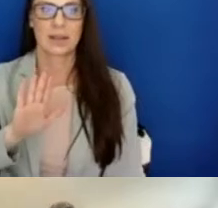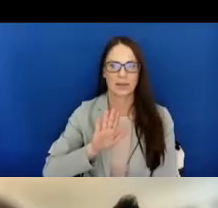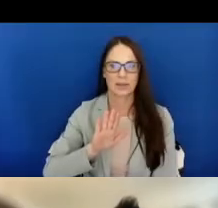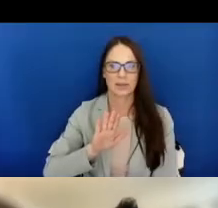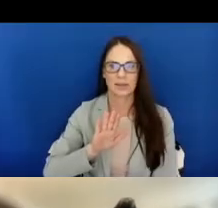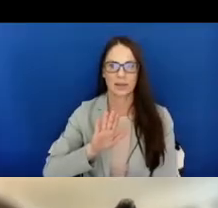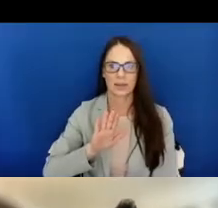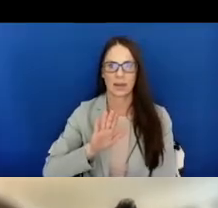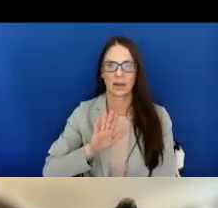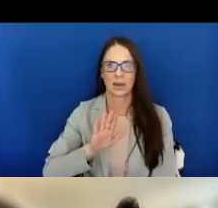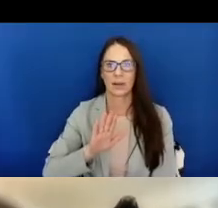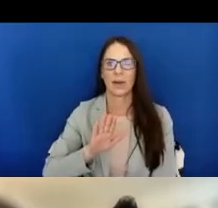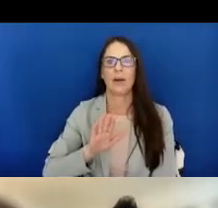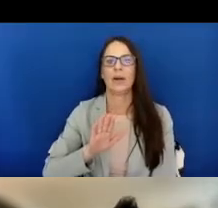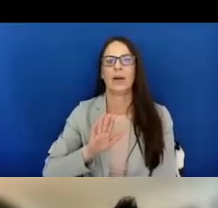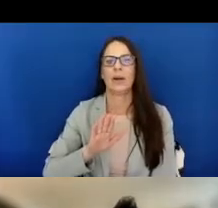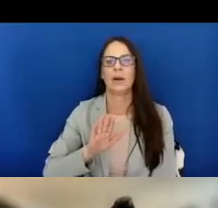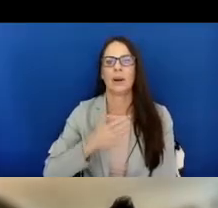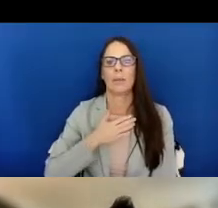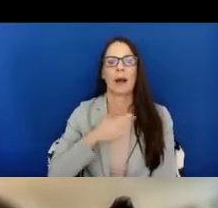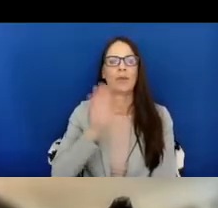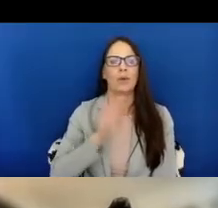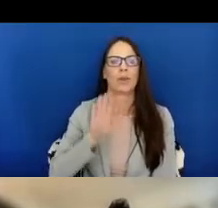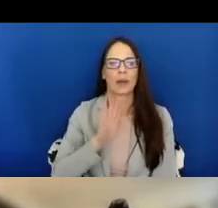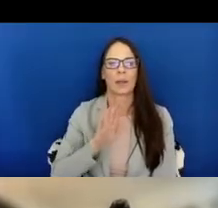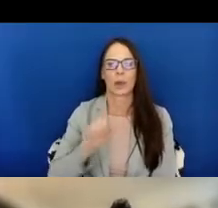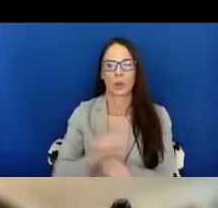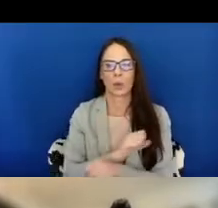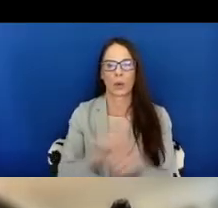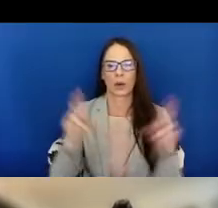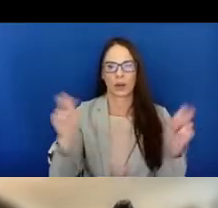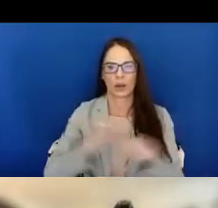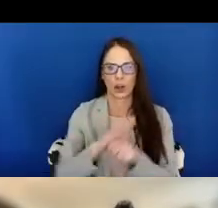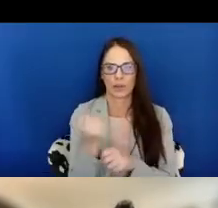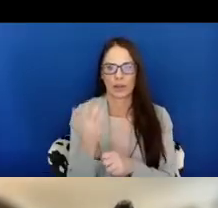the thrust of this talk builds upon my forthcoming work covert 19 and the disinherited seven